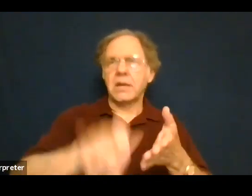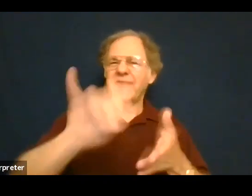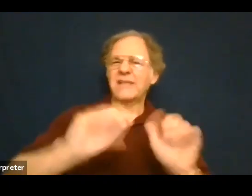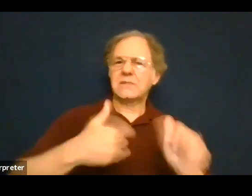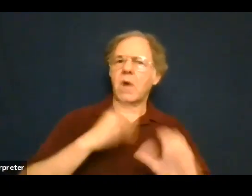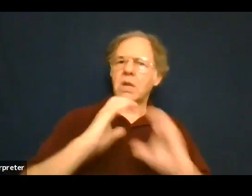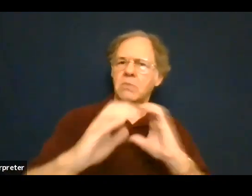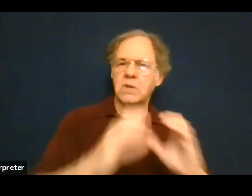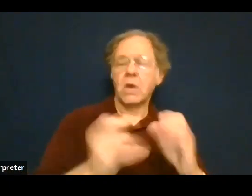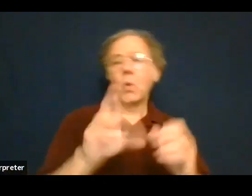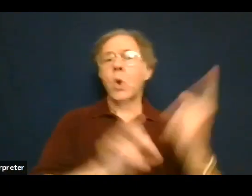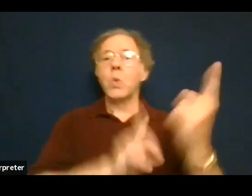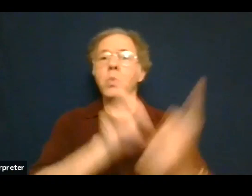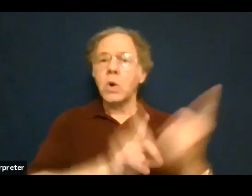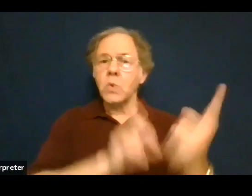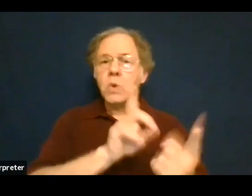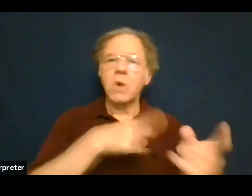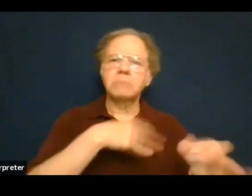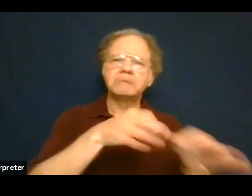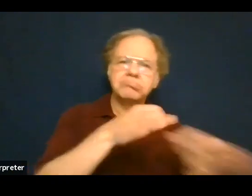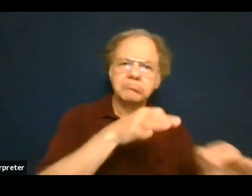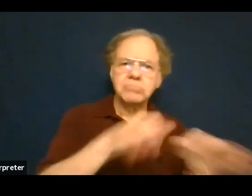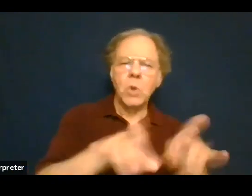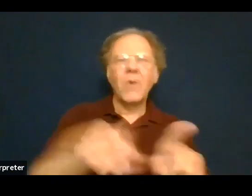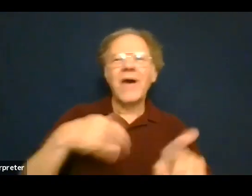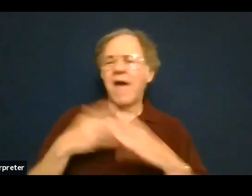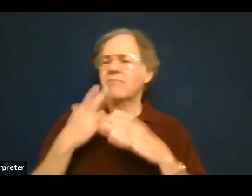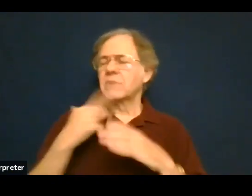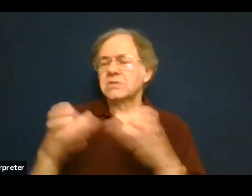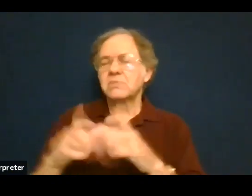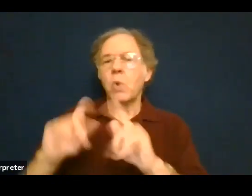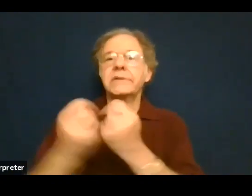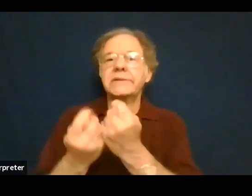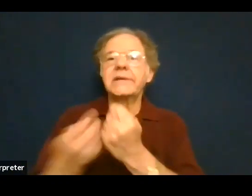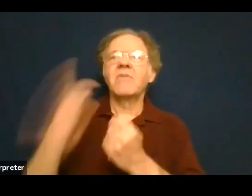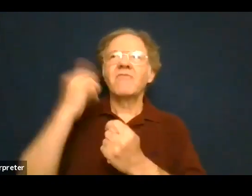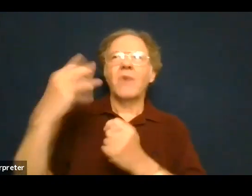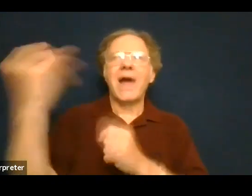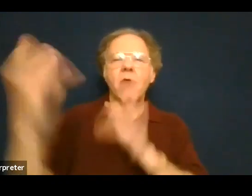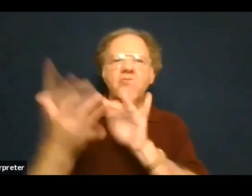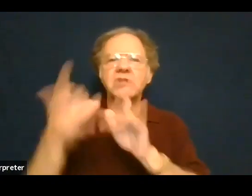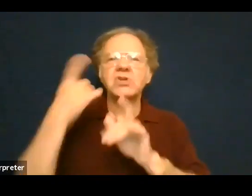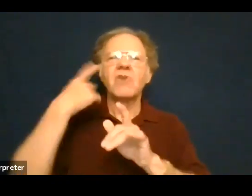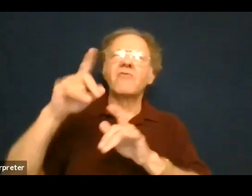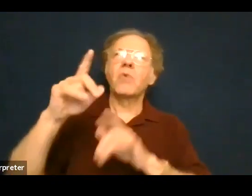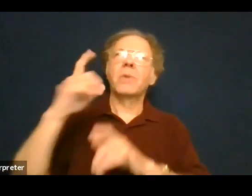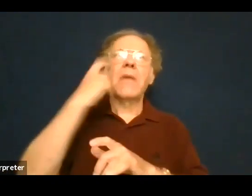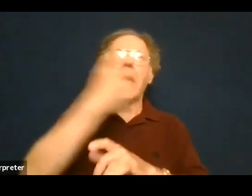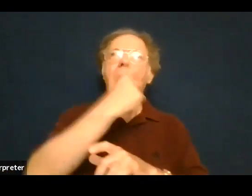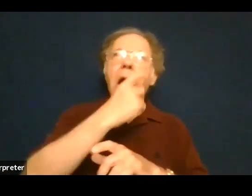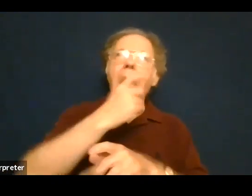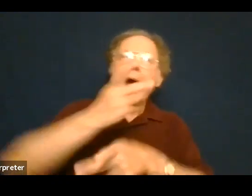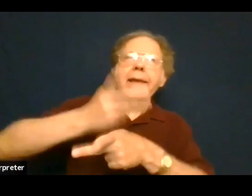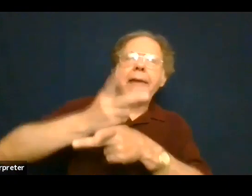And I also have a small team that does outreach to eye care professionals so they're aware of the resources